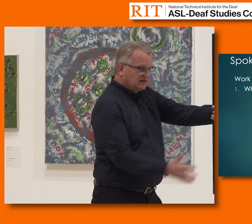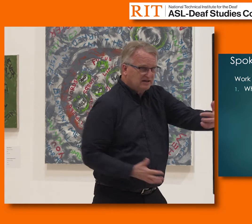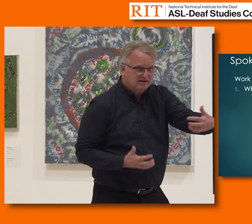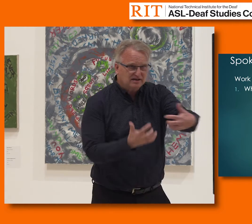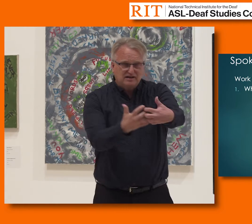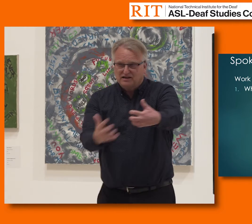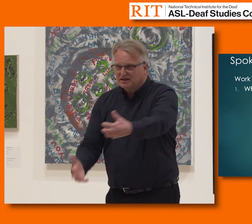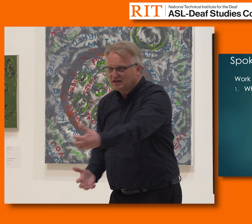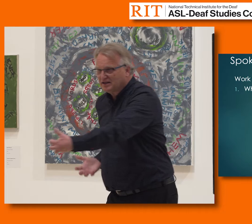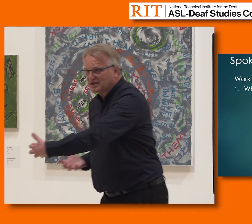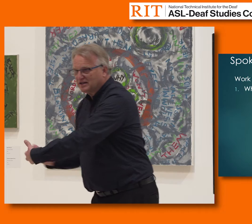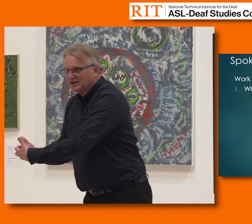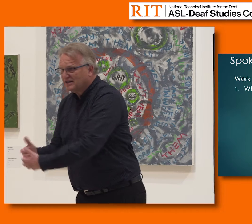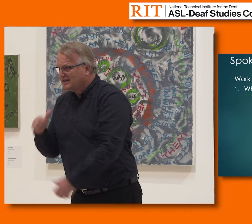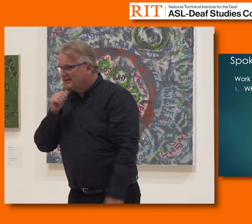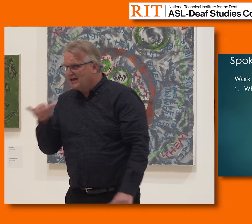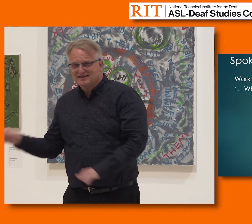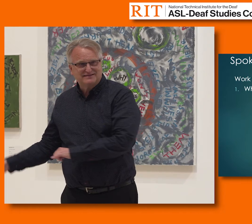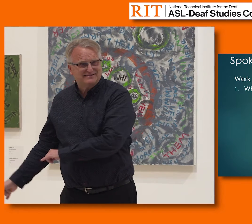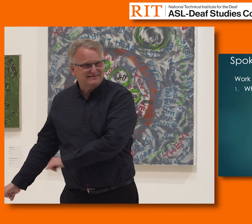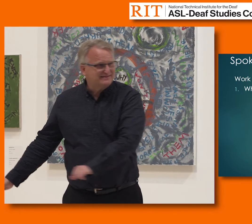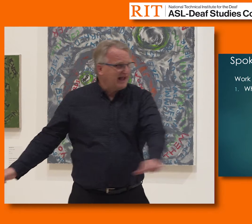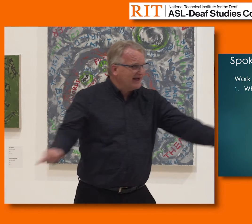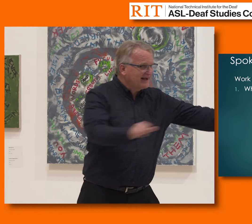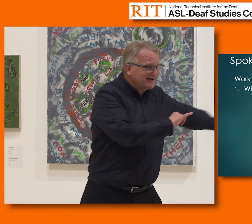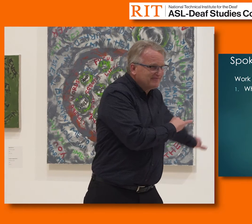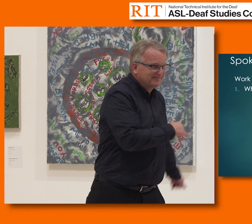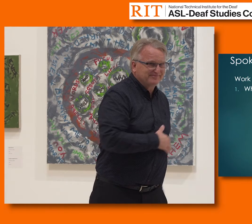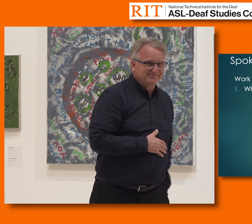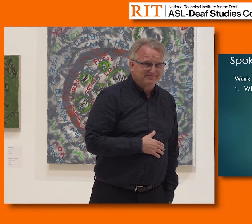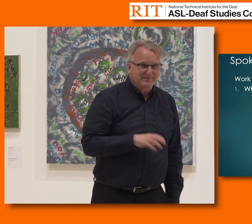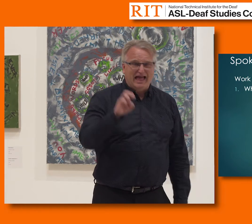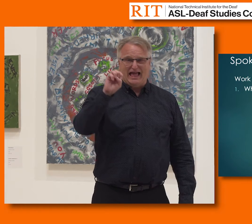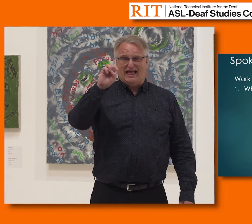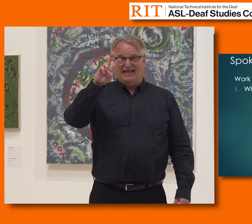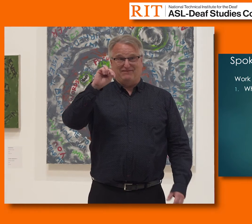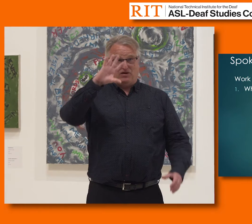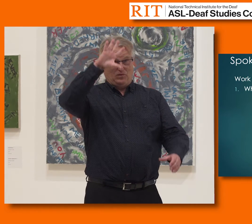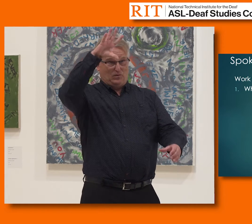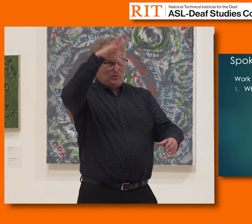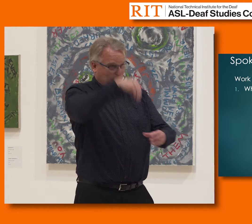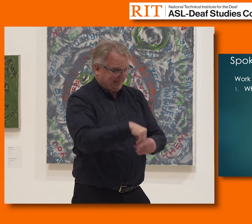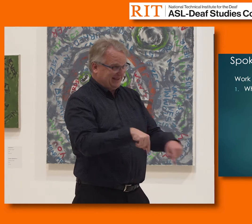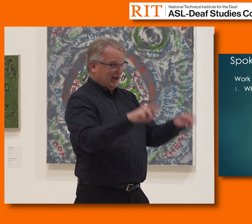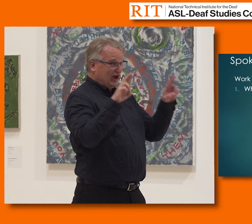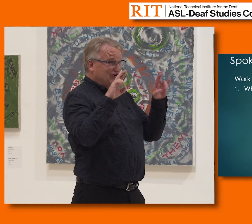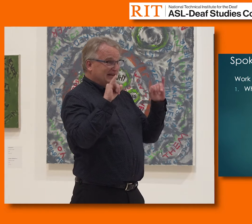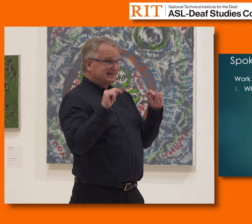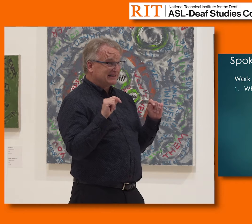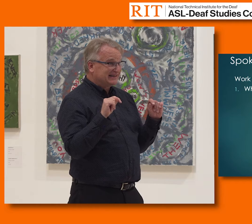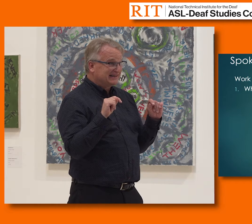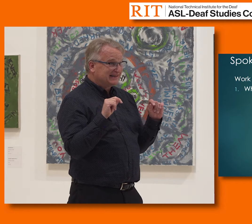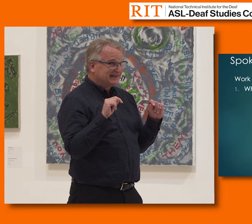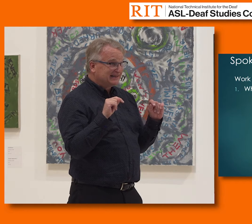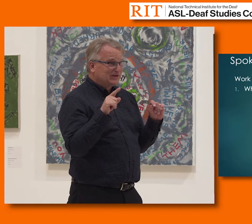Does an interpreter have the ability to use a language that accommodates any Deaf person on the spectrum of language use?